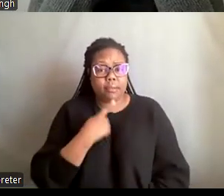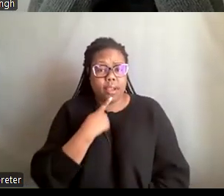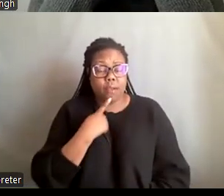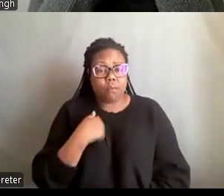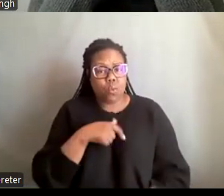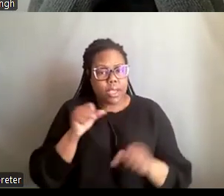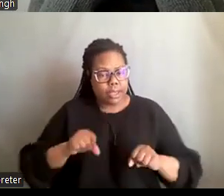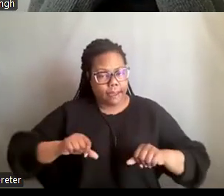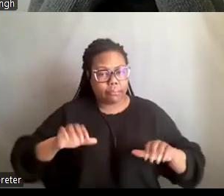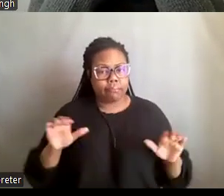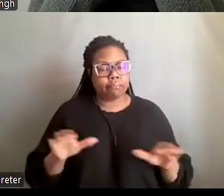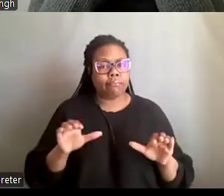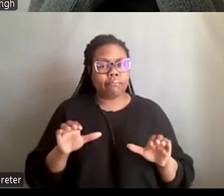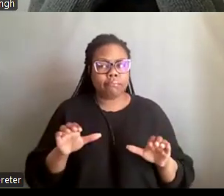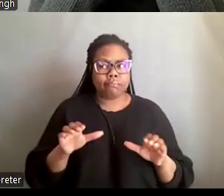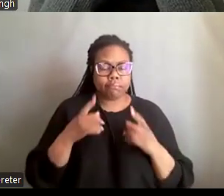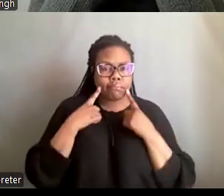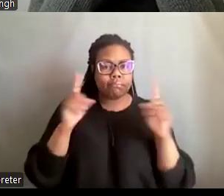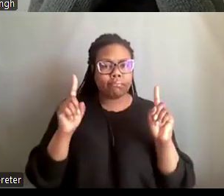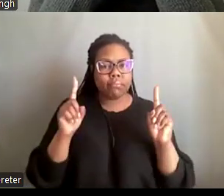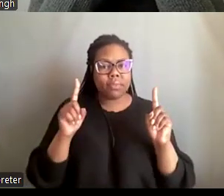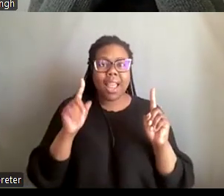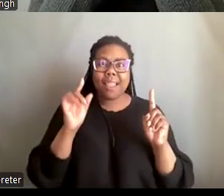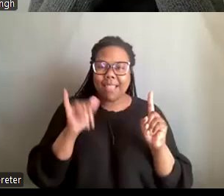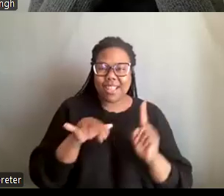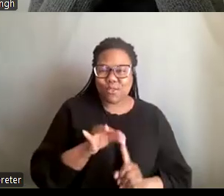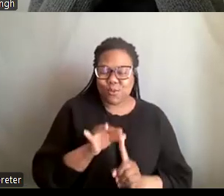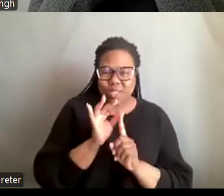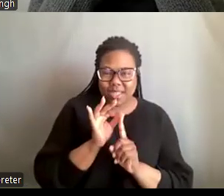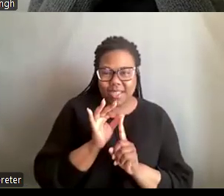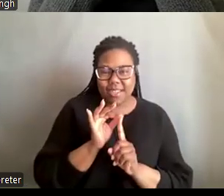do this. That's what I'm seeing.